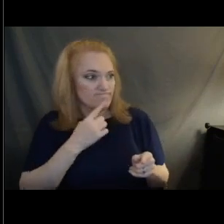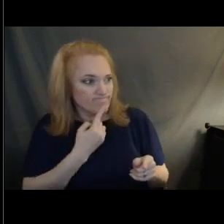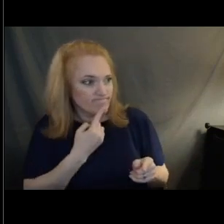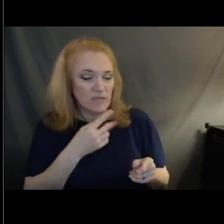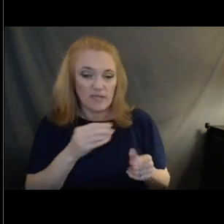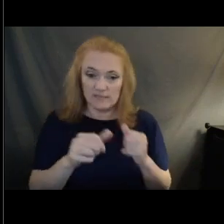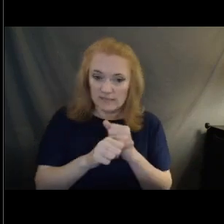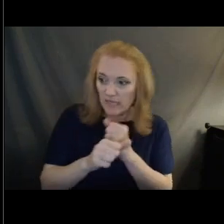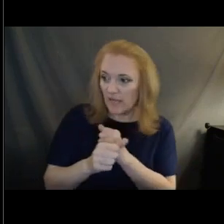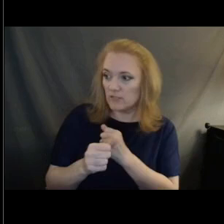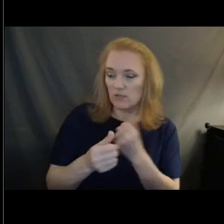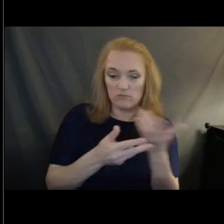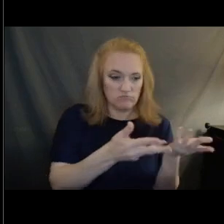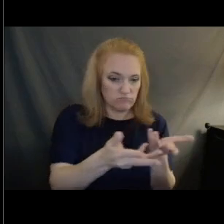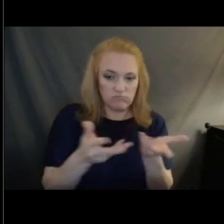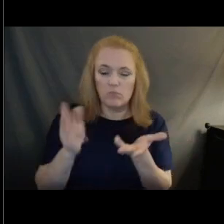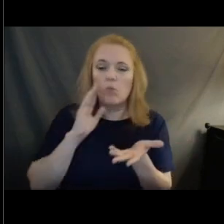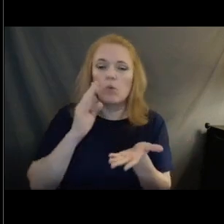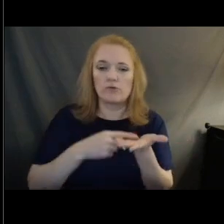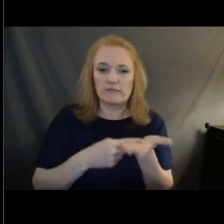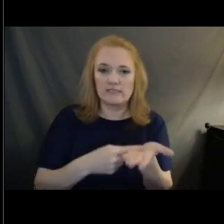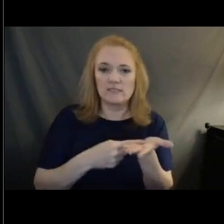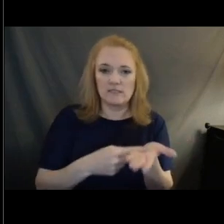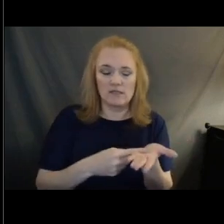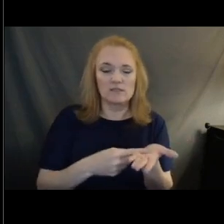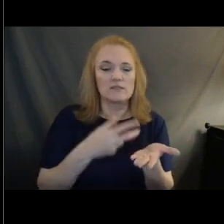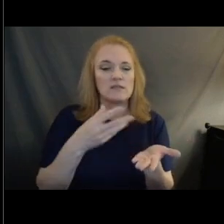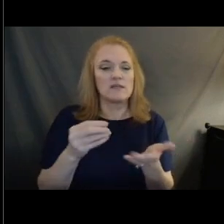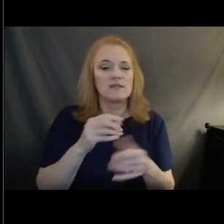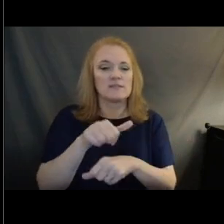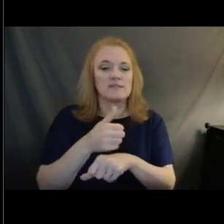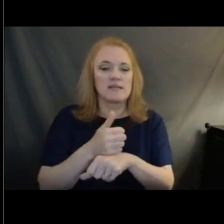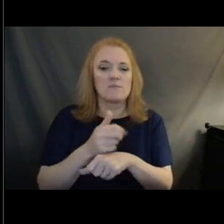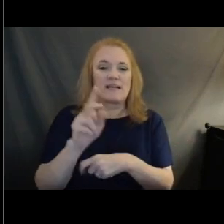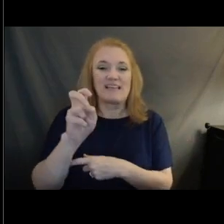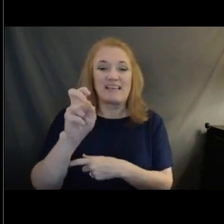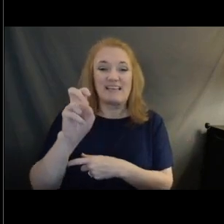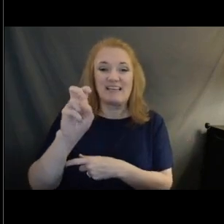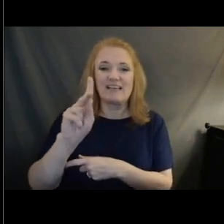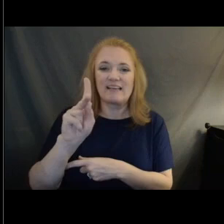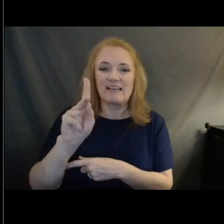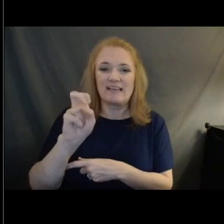associated with high heat and then put together some of the key points regarding the onset